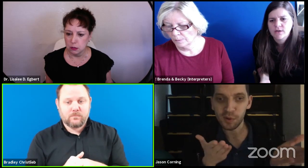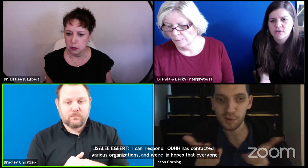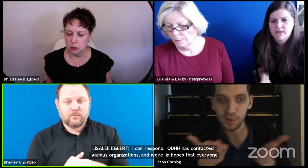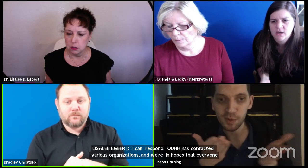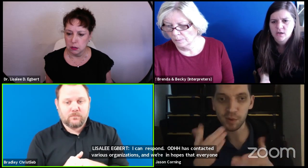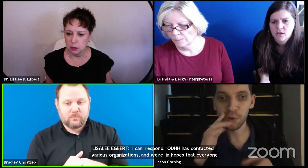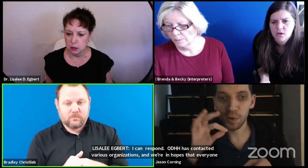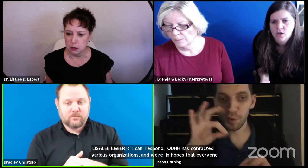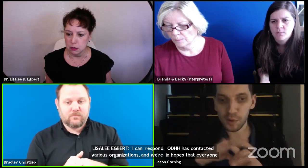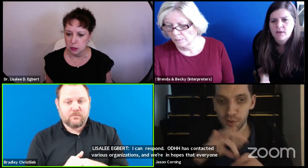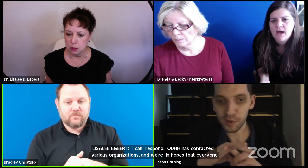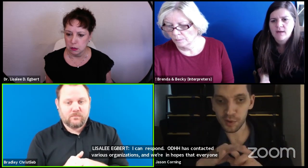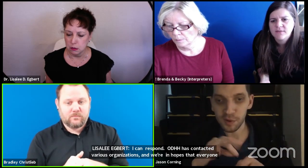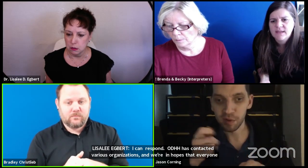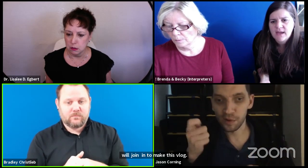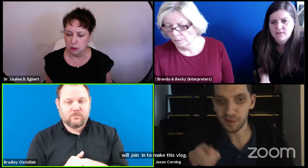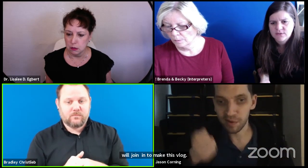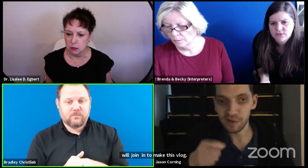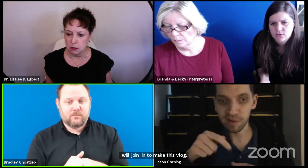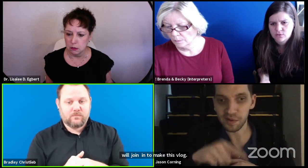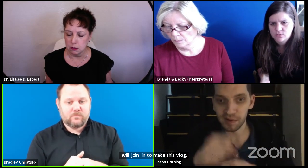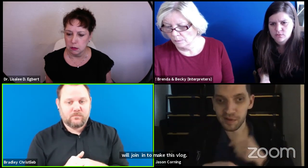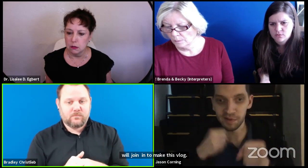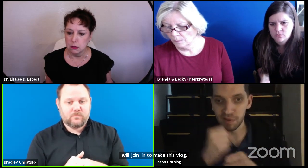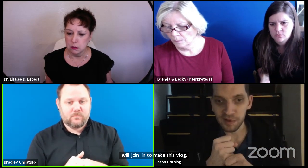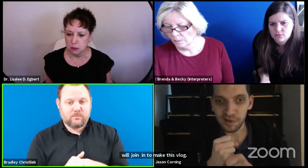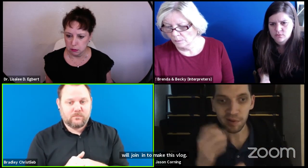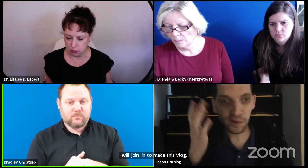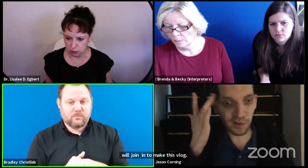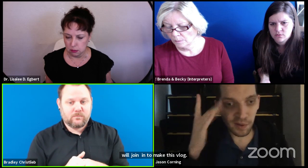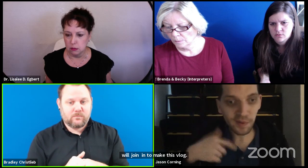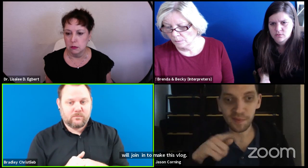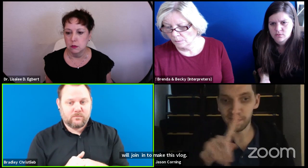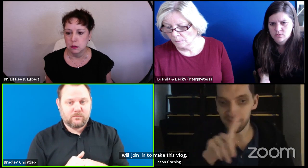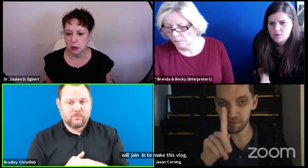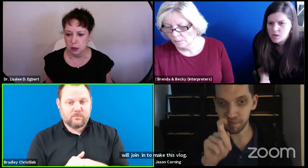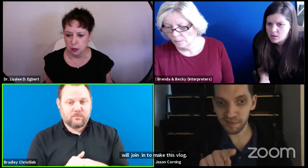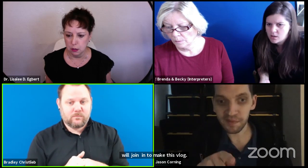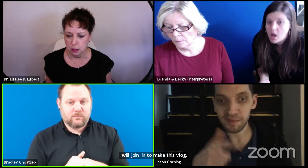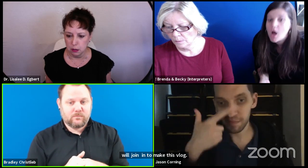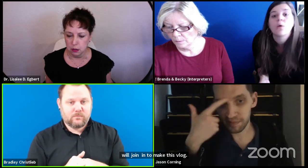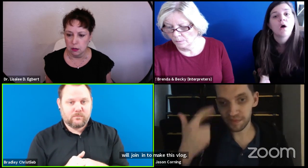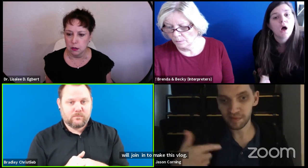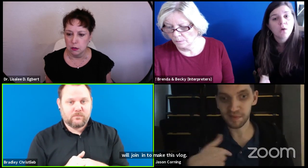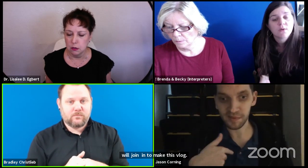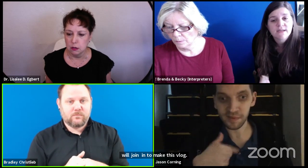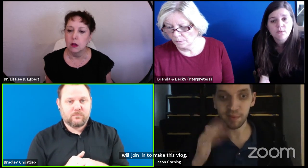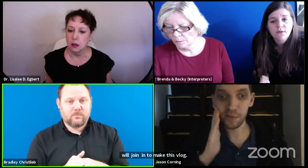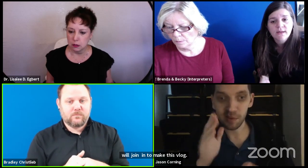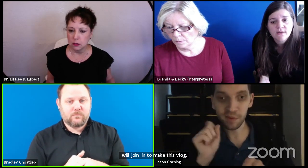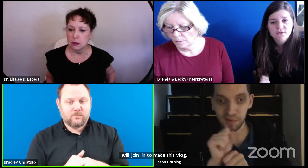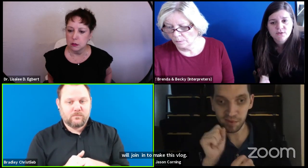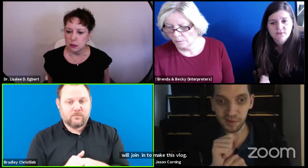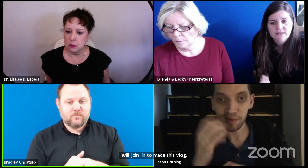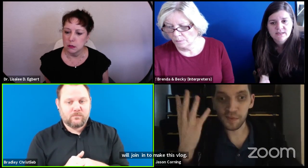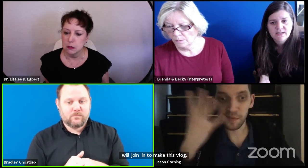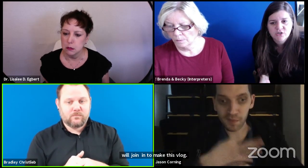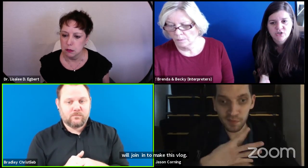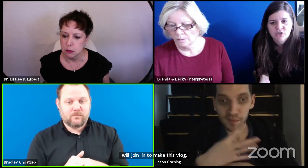I'm wondering, out of the council, oh, is anyone on the council serving as election